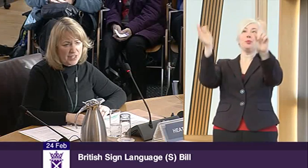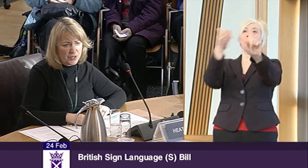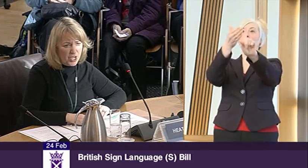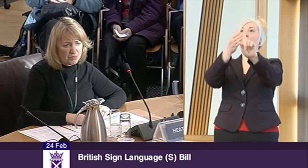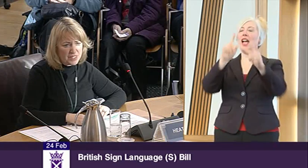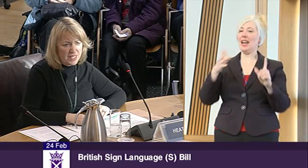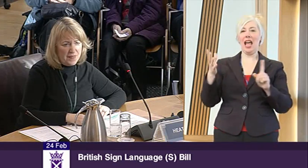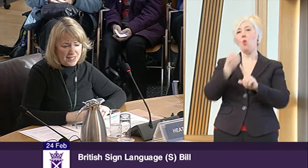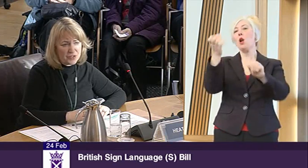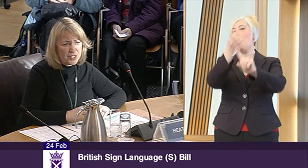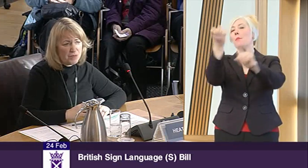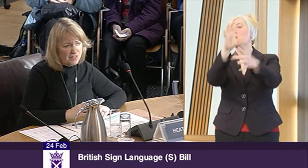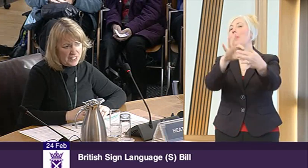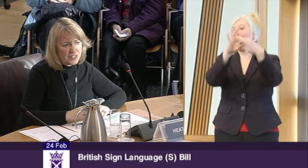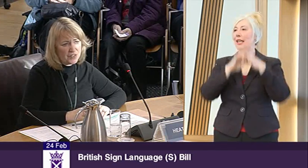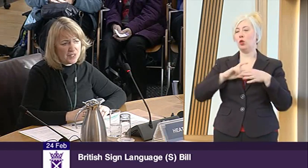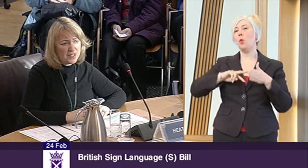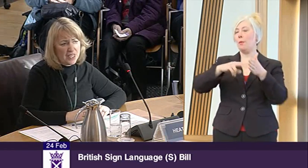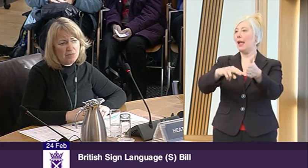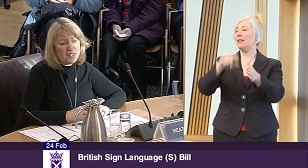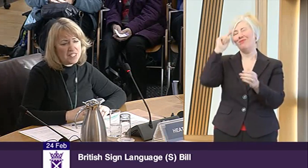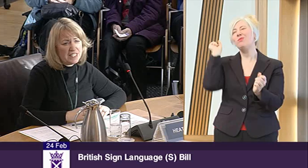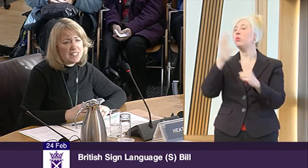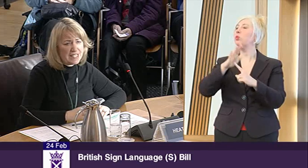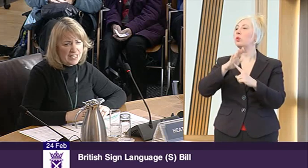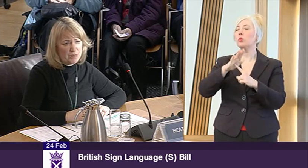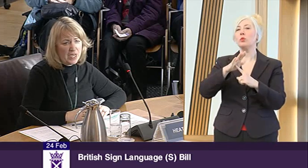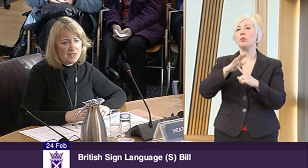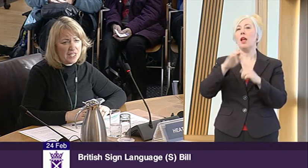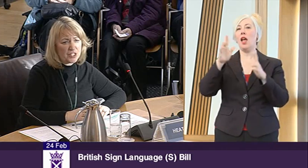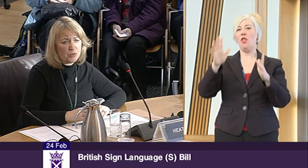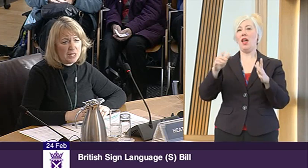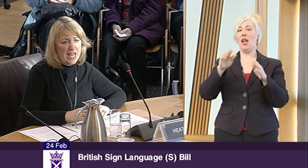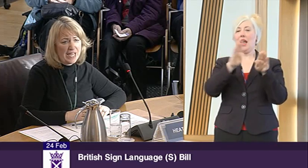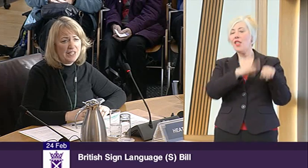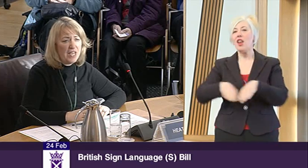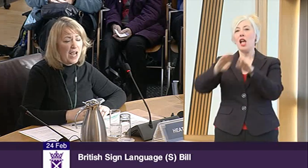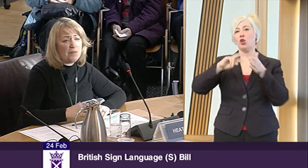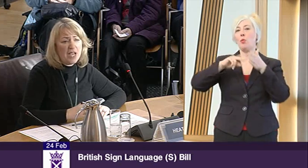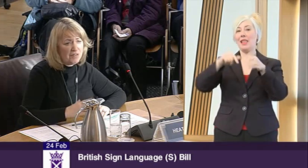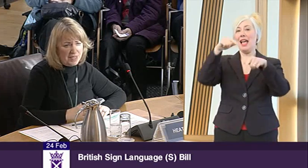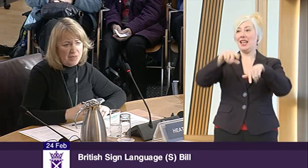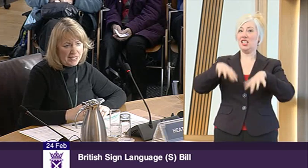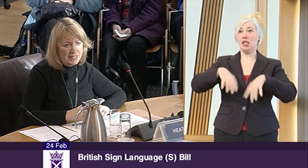and can be linked to outcomes. It will be vital that the national plan sets the scene